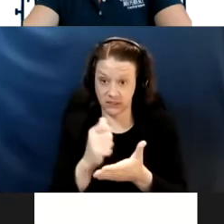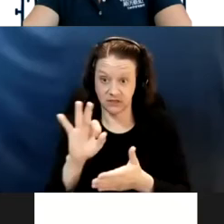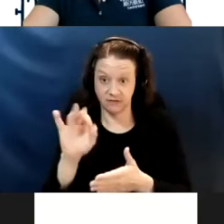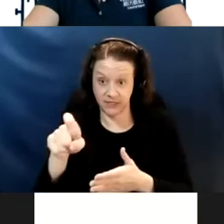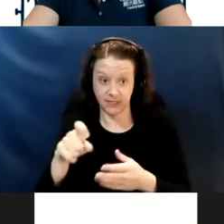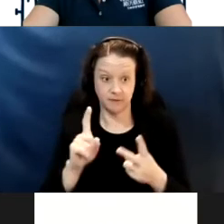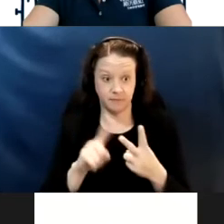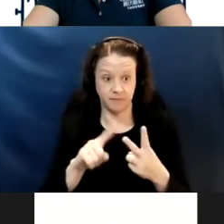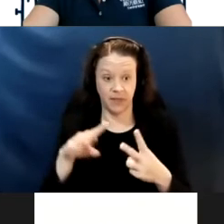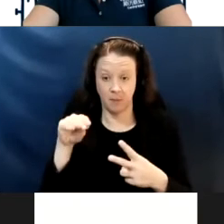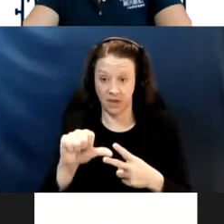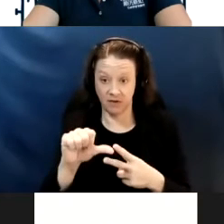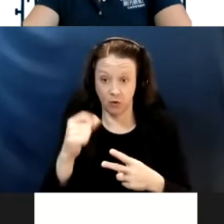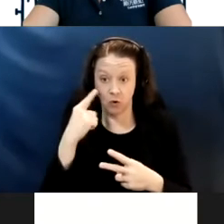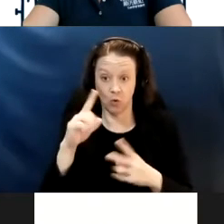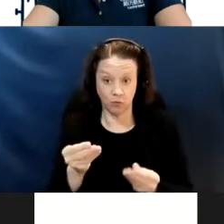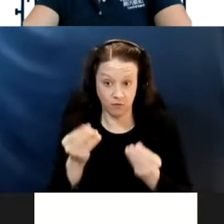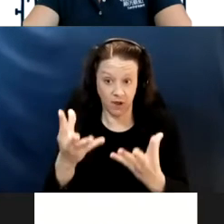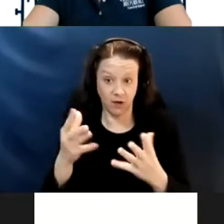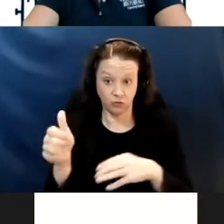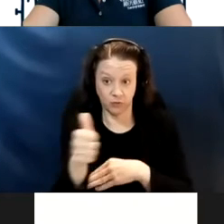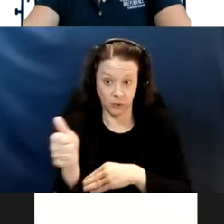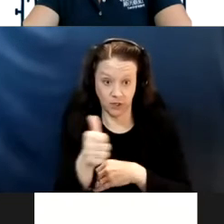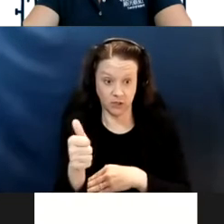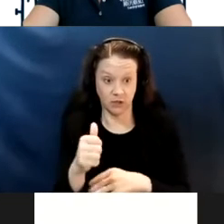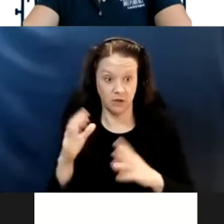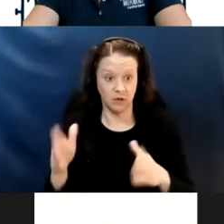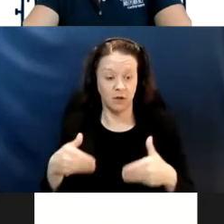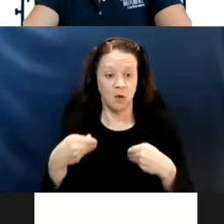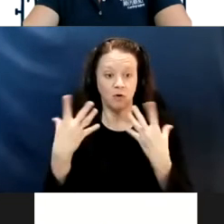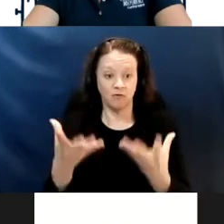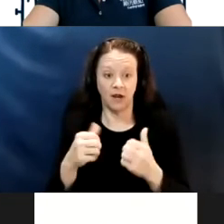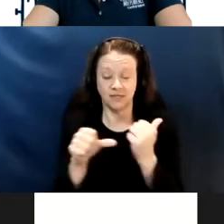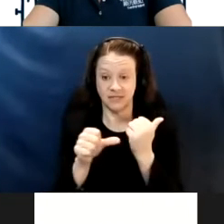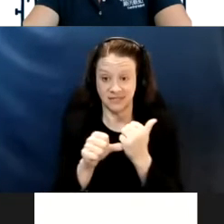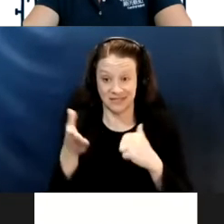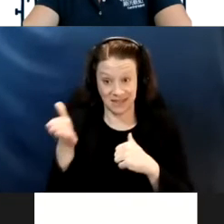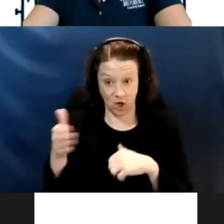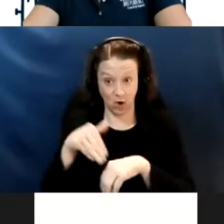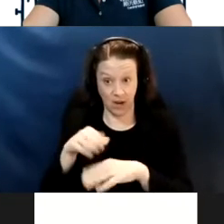Pay for or provided transportation. Provided assistance at vaccine site if needed.